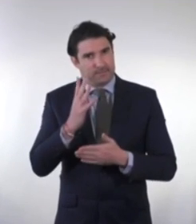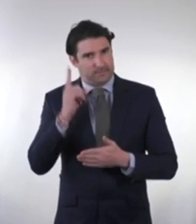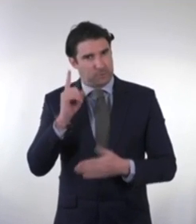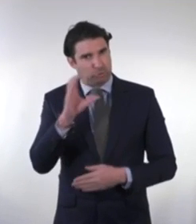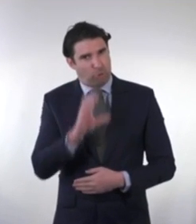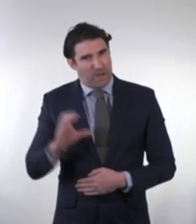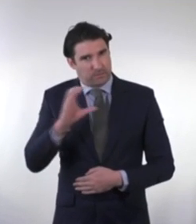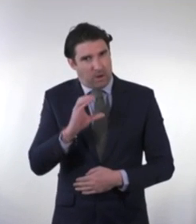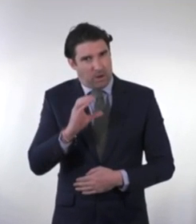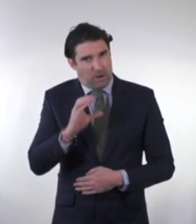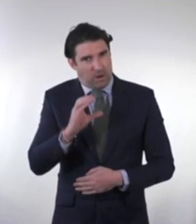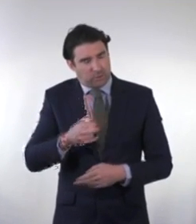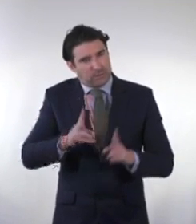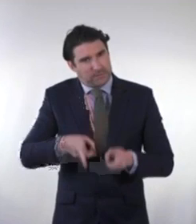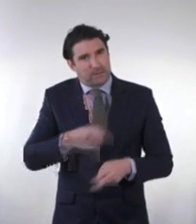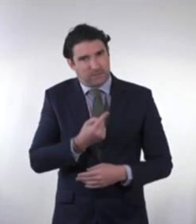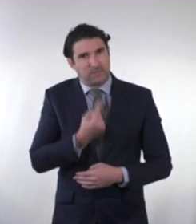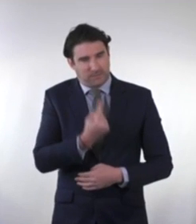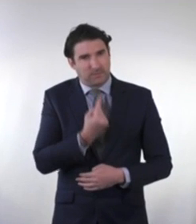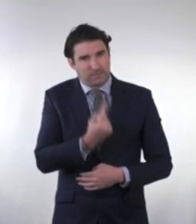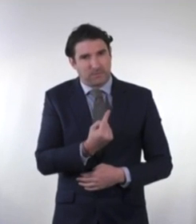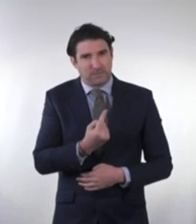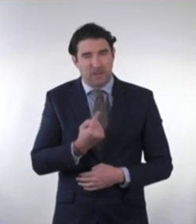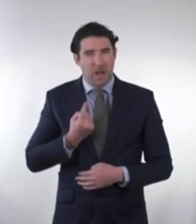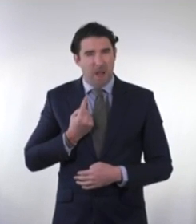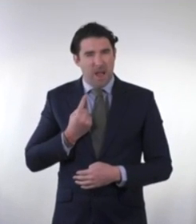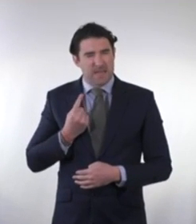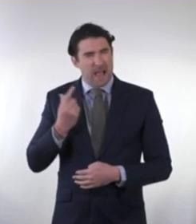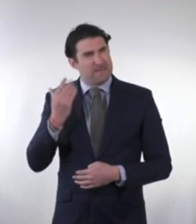from the M25 during lockdown. Runnymede and Weybridge greatly benefits from the